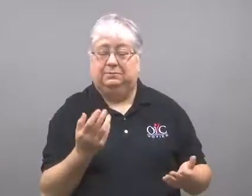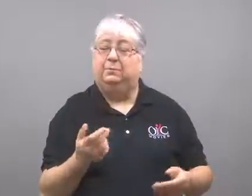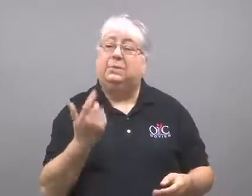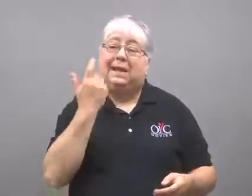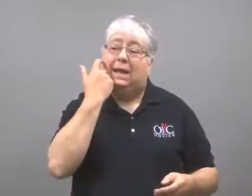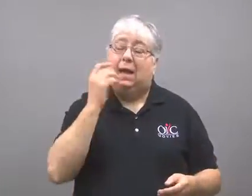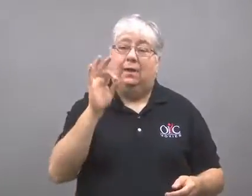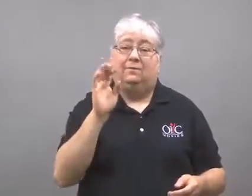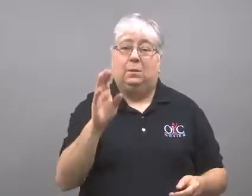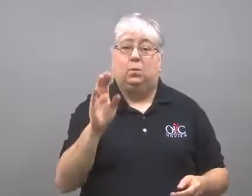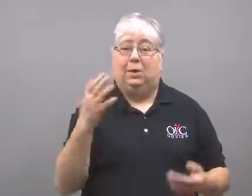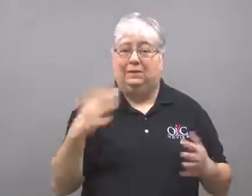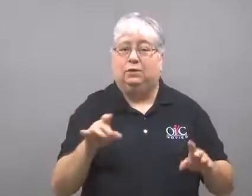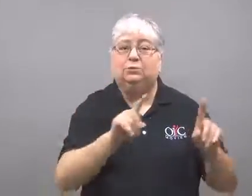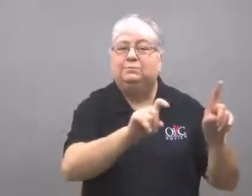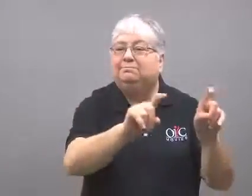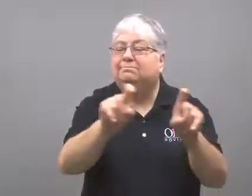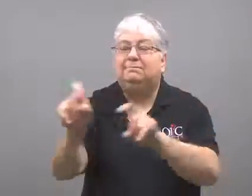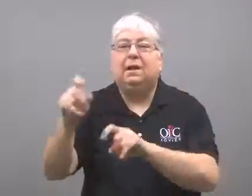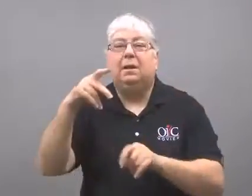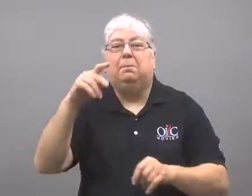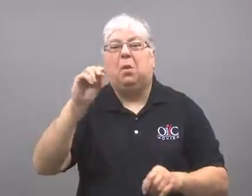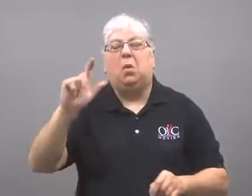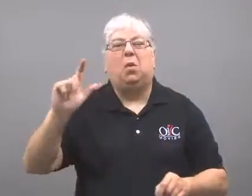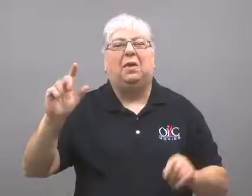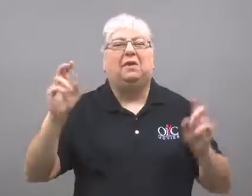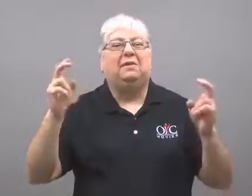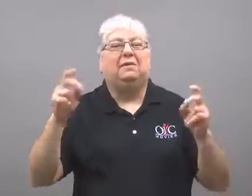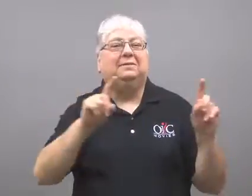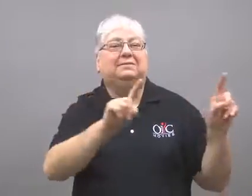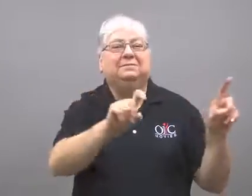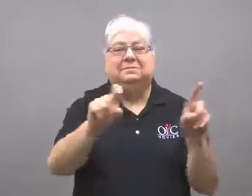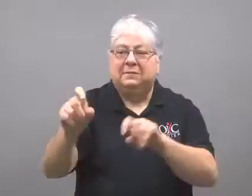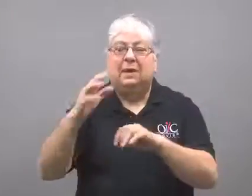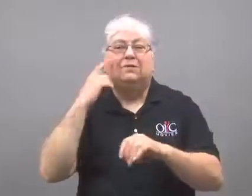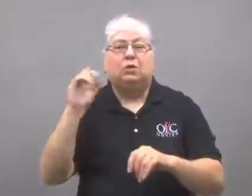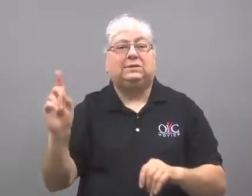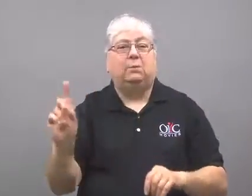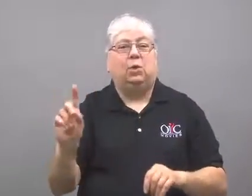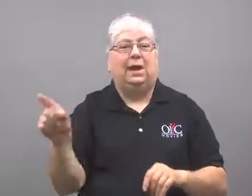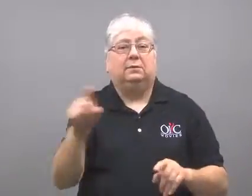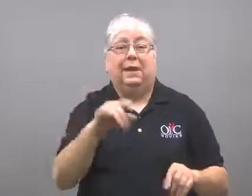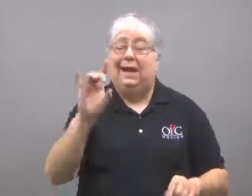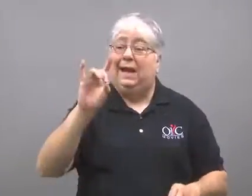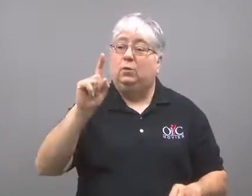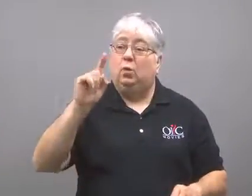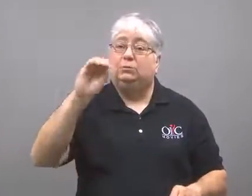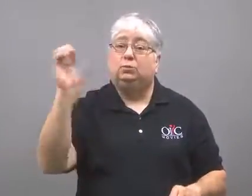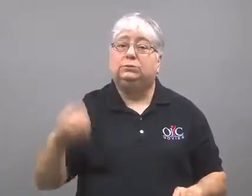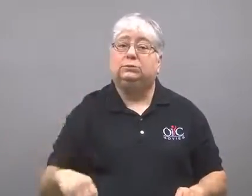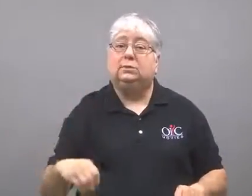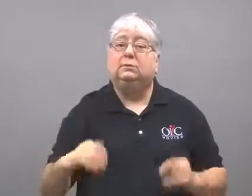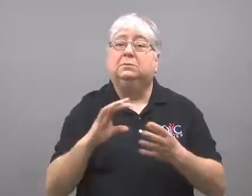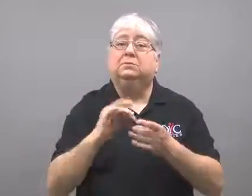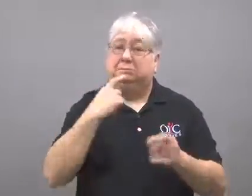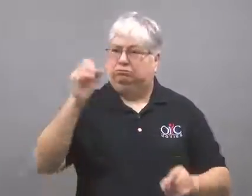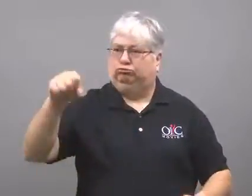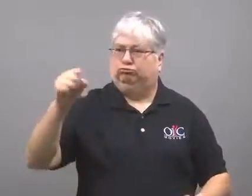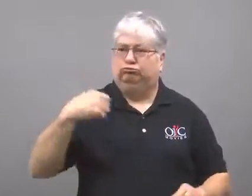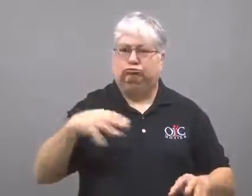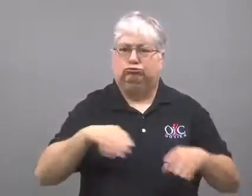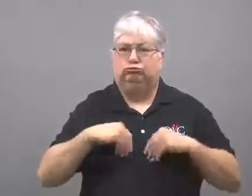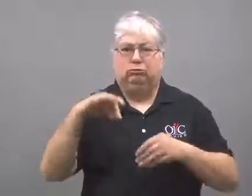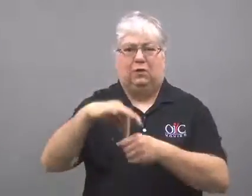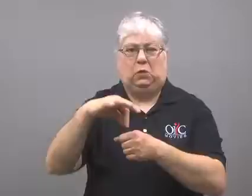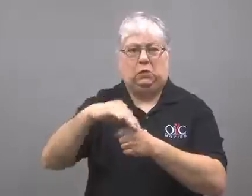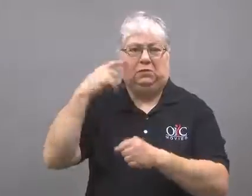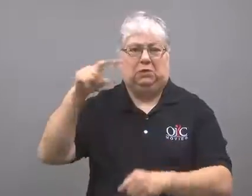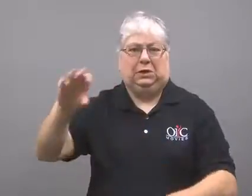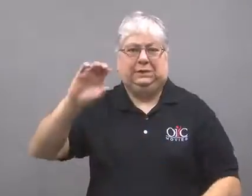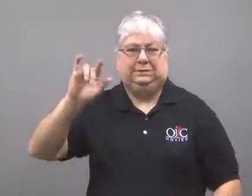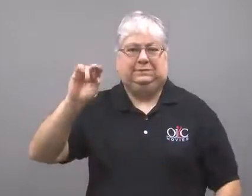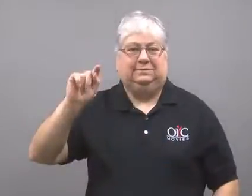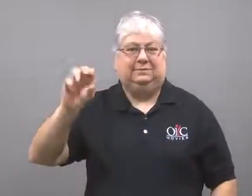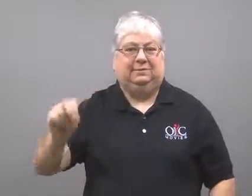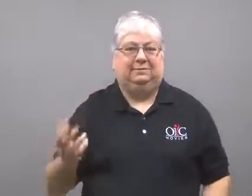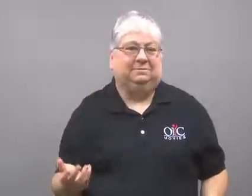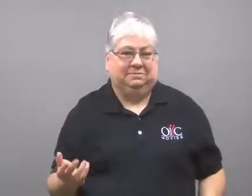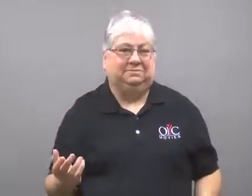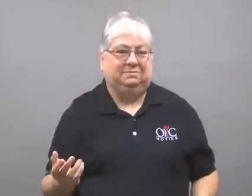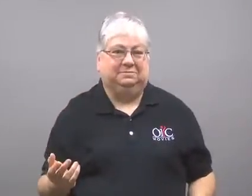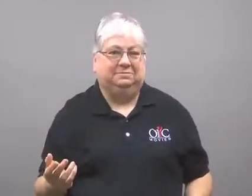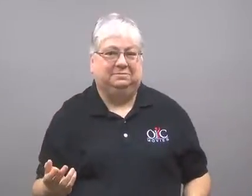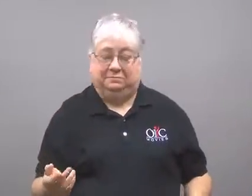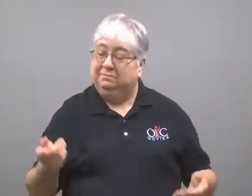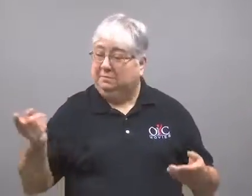A poll of Democratic voters in February showed 81% would definitely vote for Clinton.